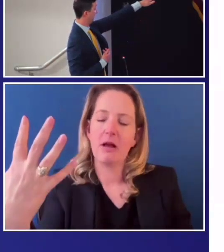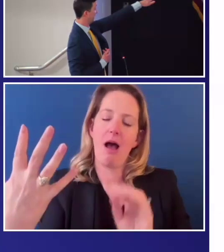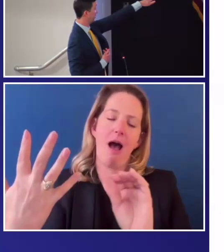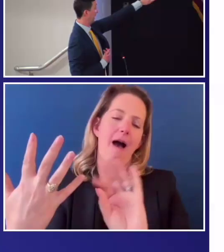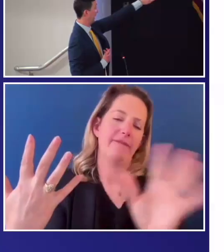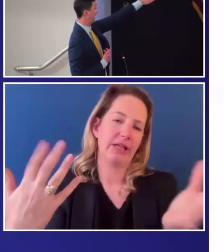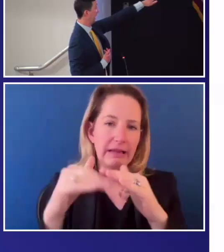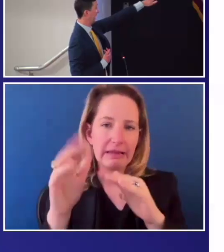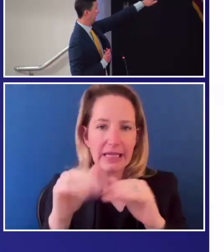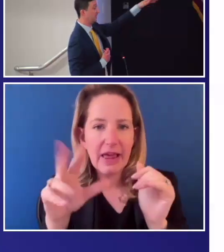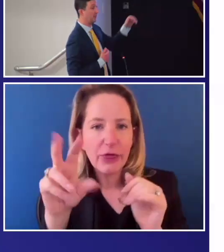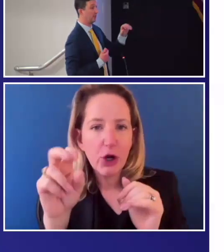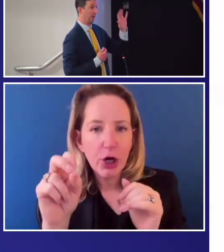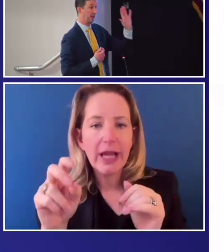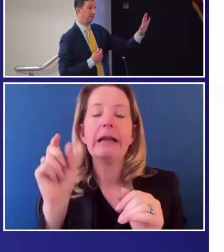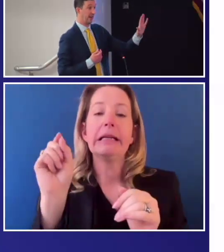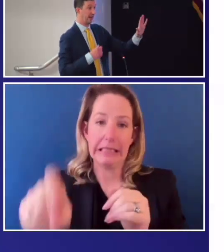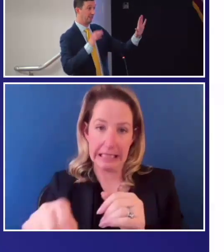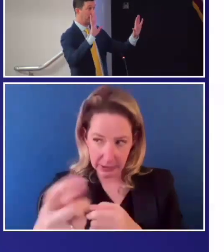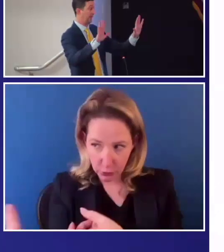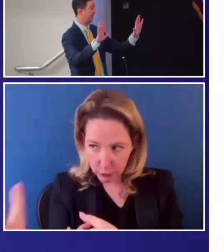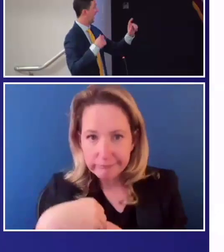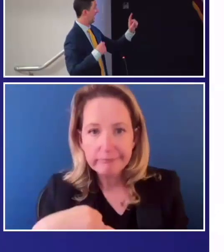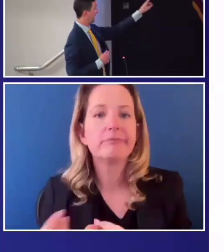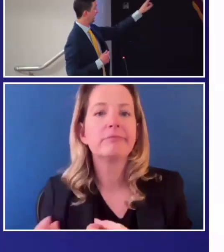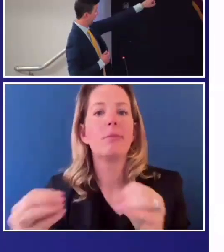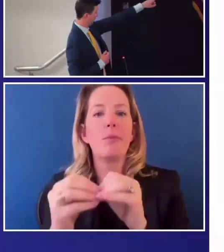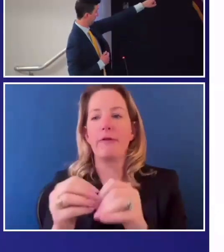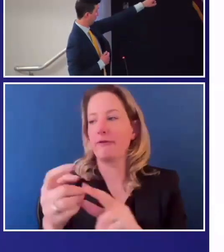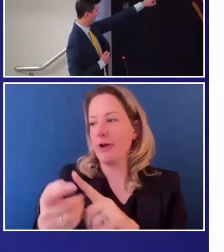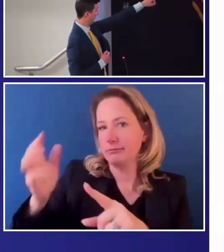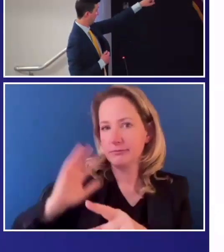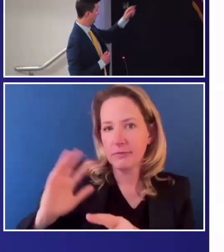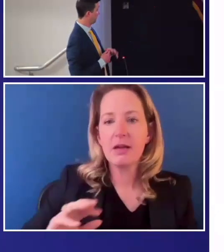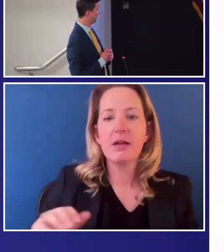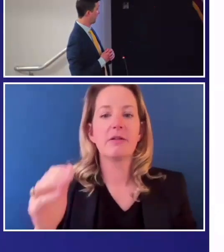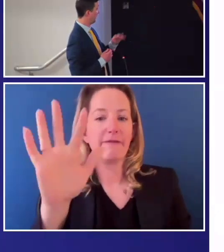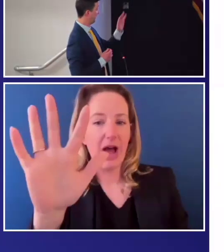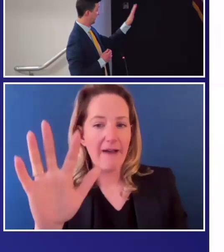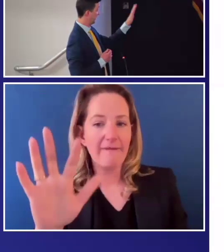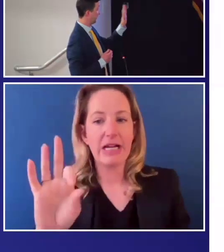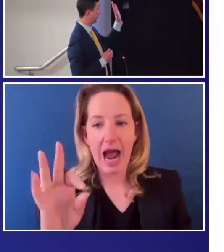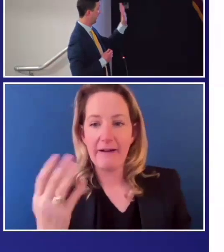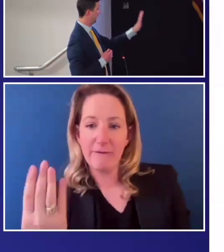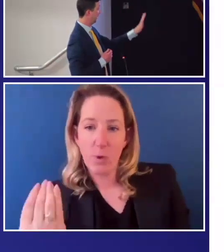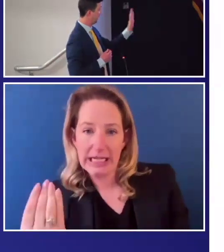Next year, it had nine. So it had five, you added nine, now you're at 14. The next year you're at 11 --